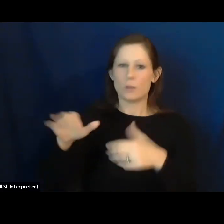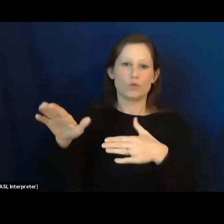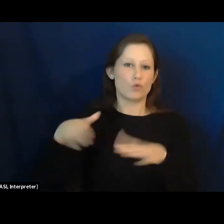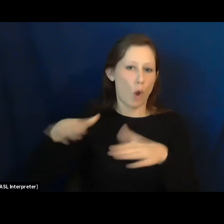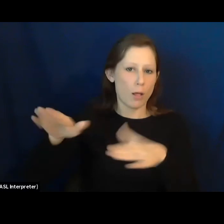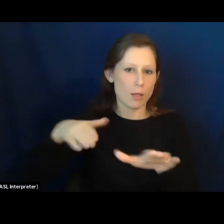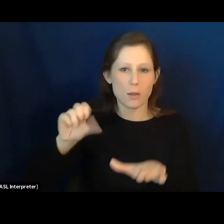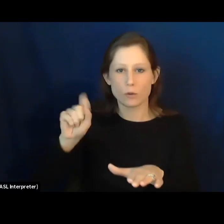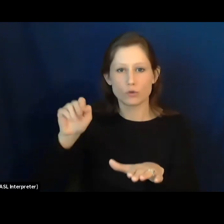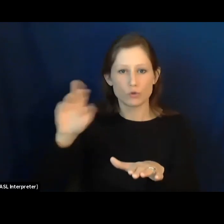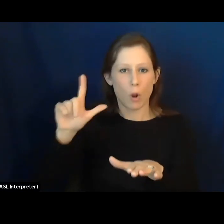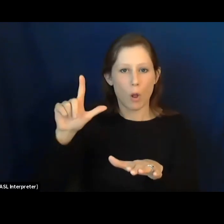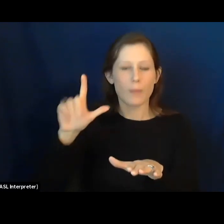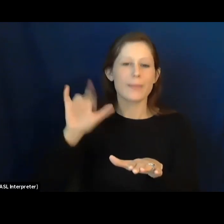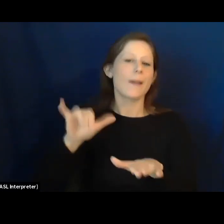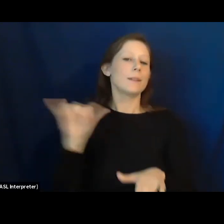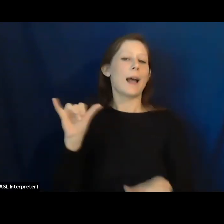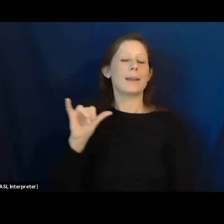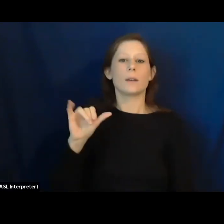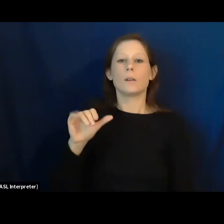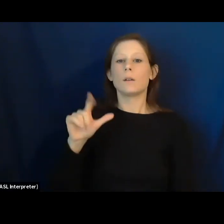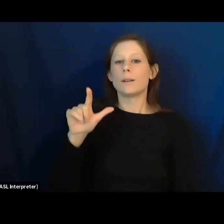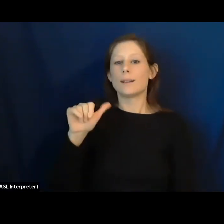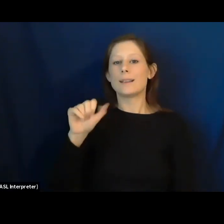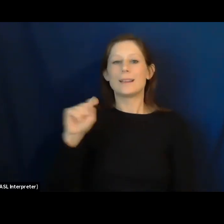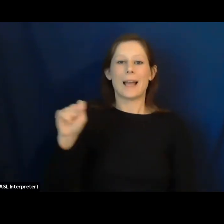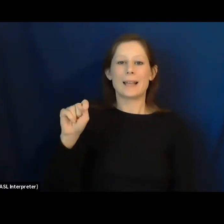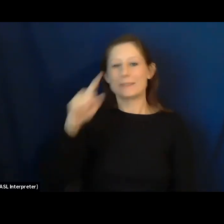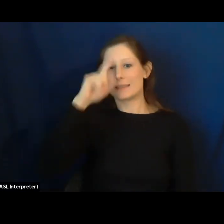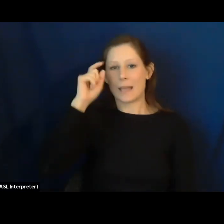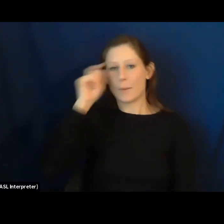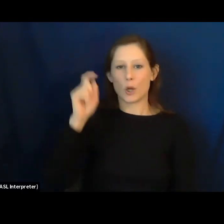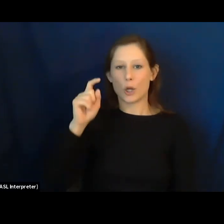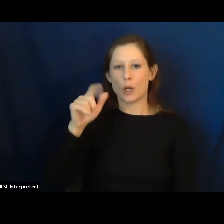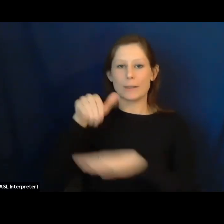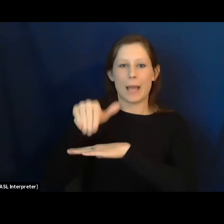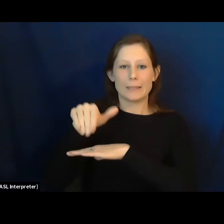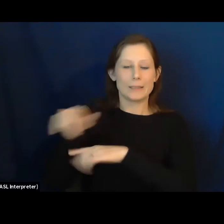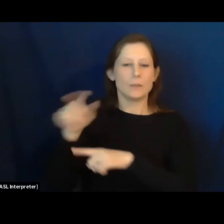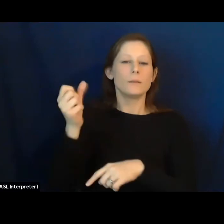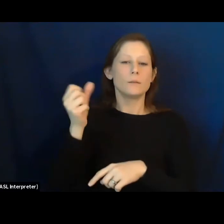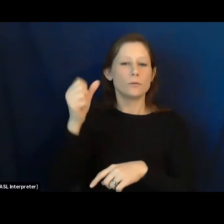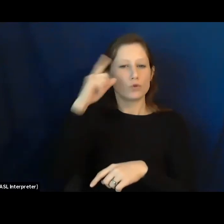you probably saw the 14 large archways that dotted Forest Park. In the evenings we had